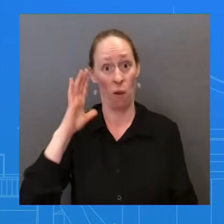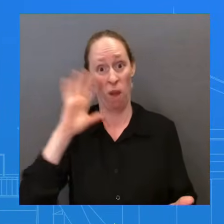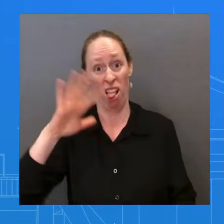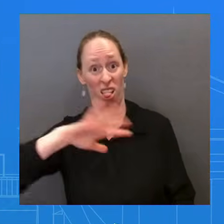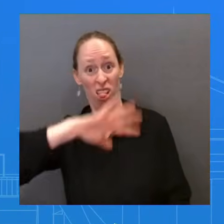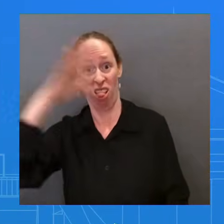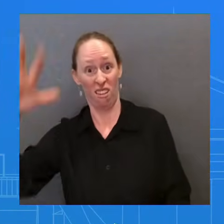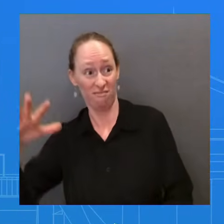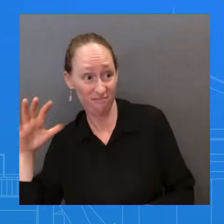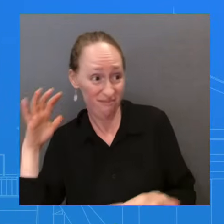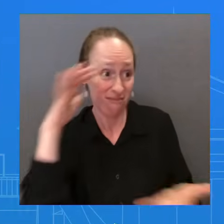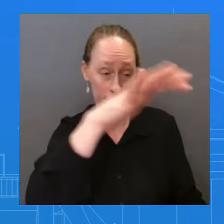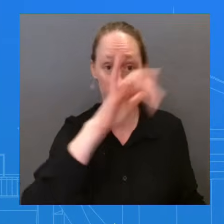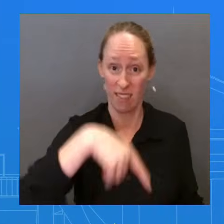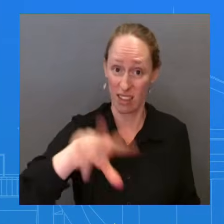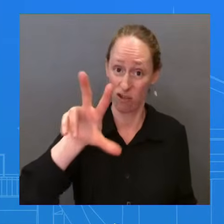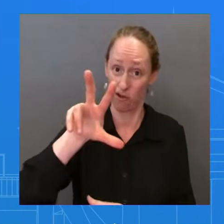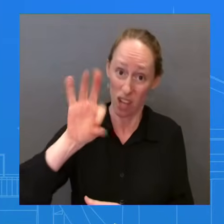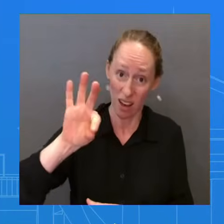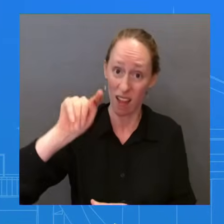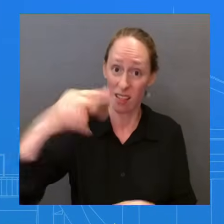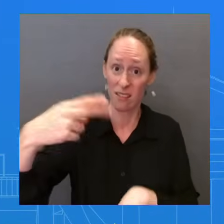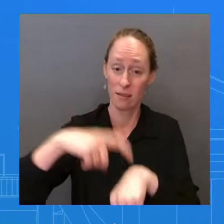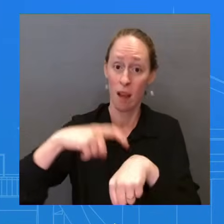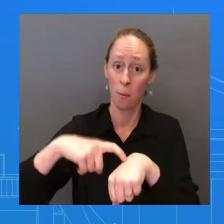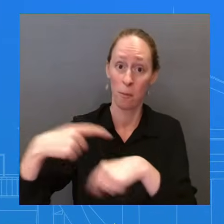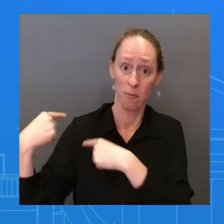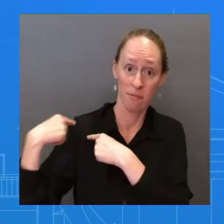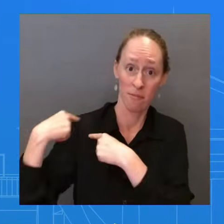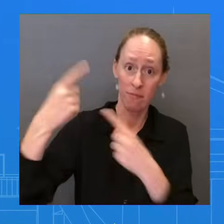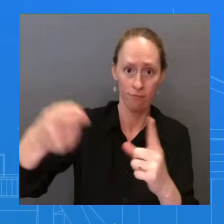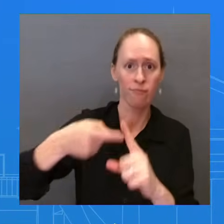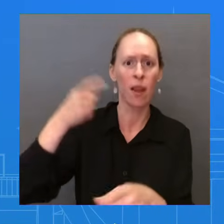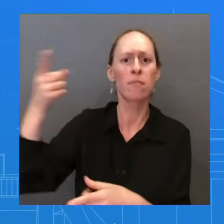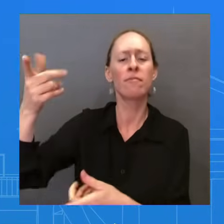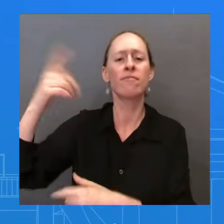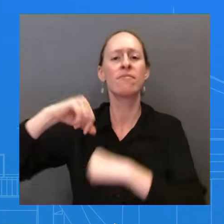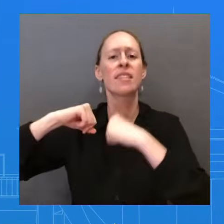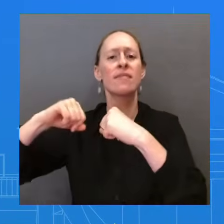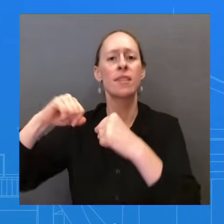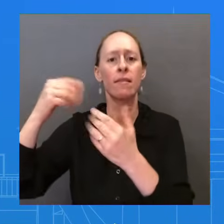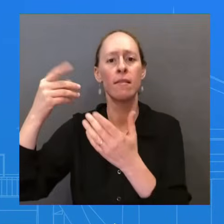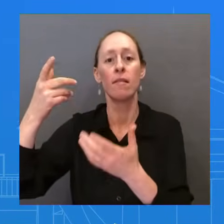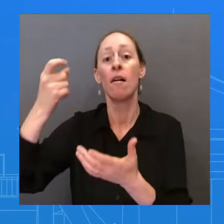inventories using presidential drawdown authorities. We will use that package that we're announcing today